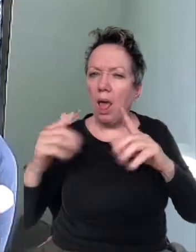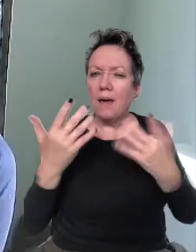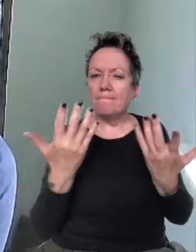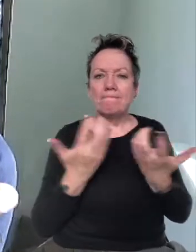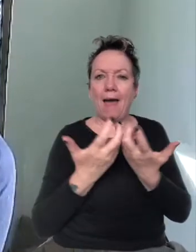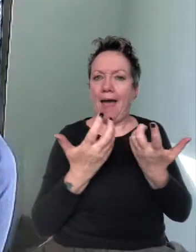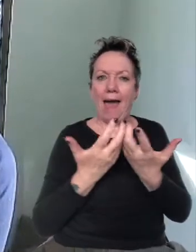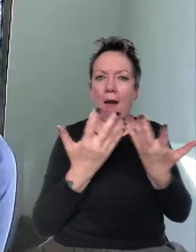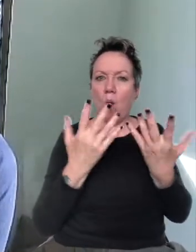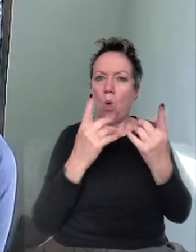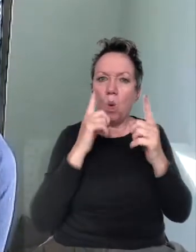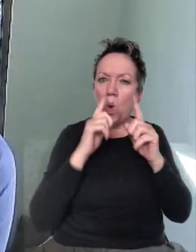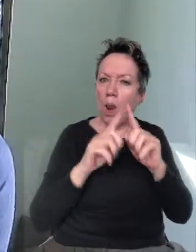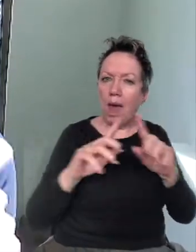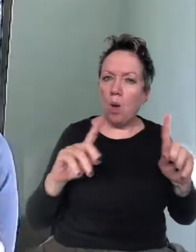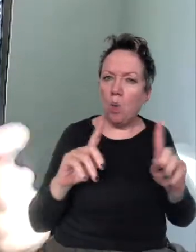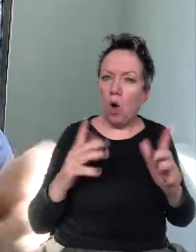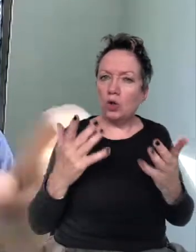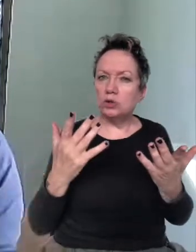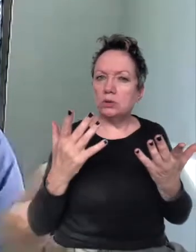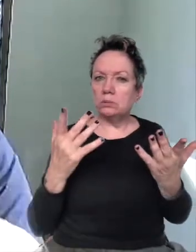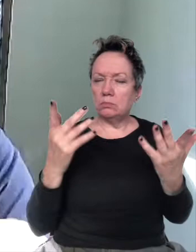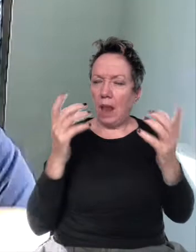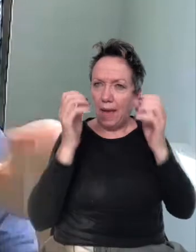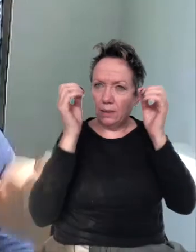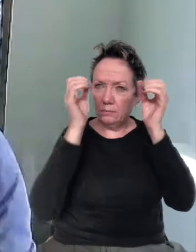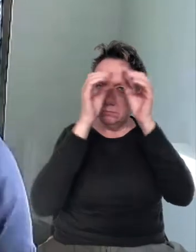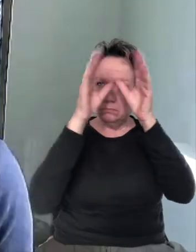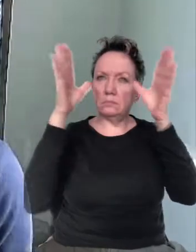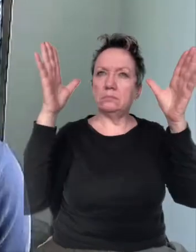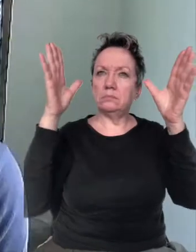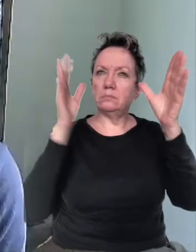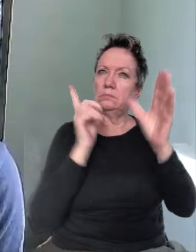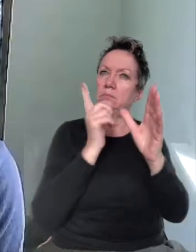Coming out to look like and was reimagined as we come by to the locker, what it might look like.